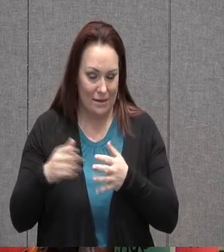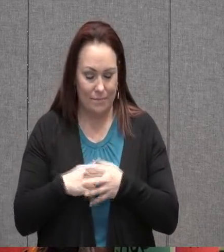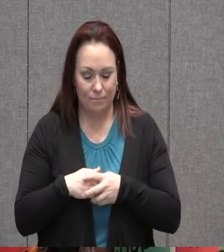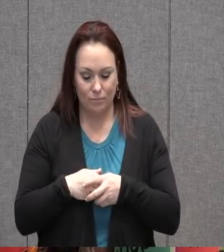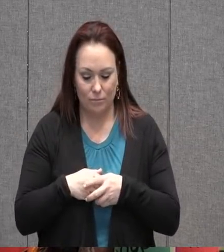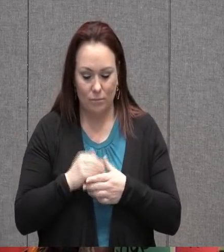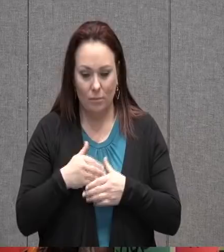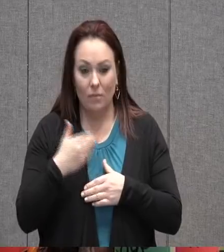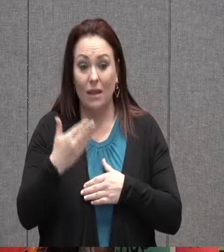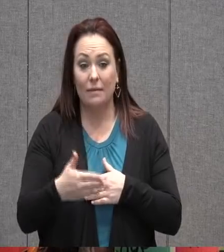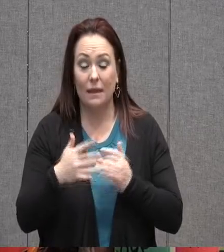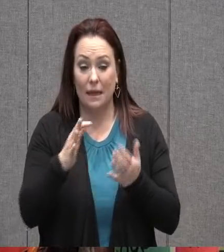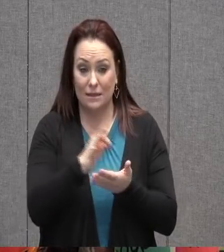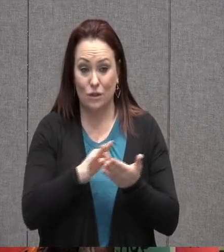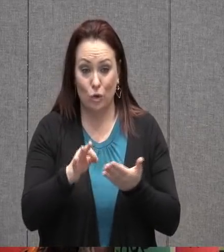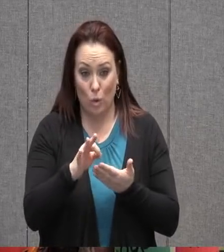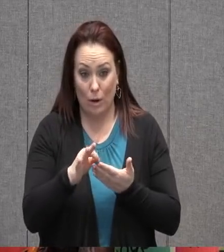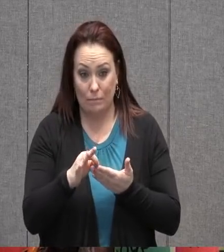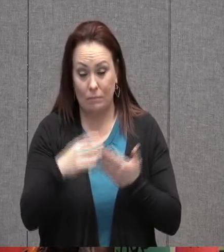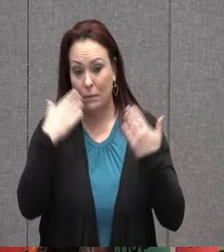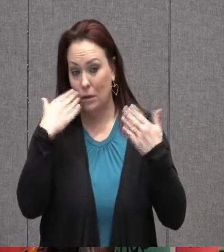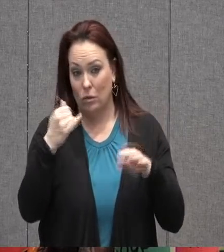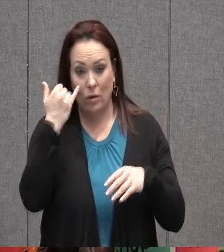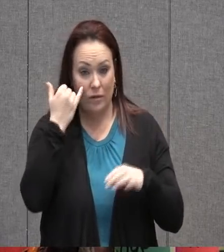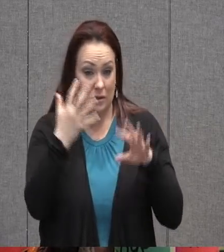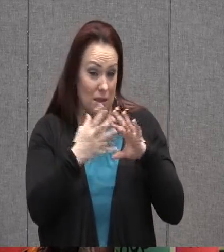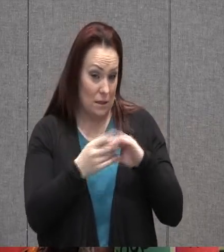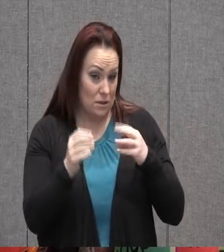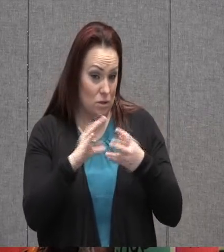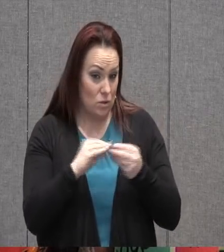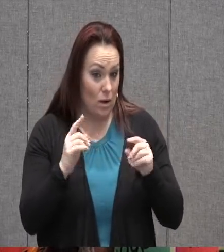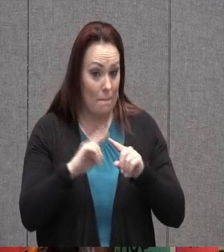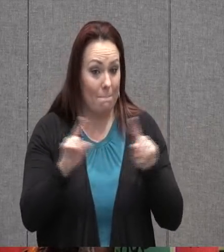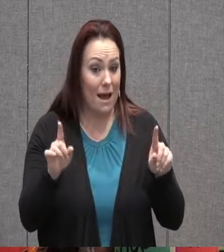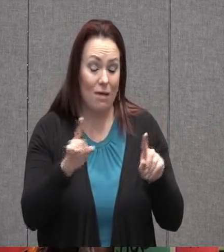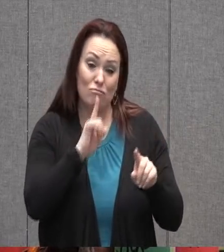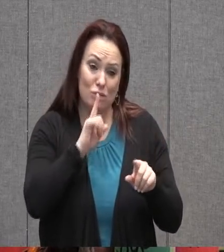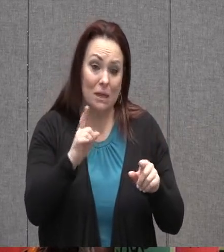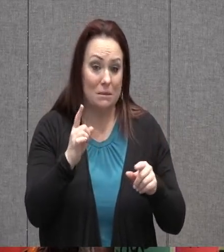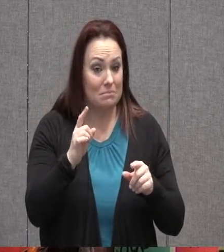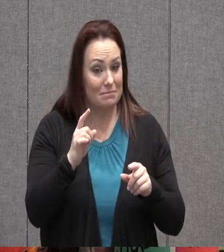I don't know if was in the story. But he's pretty popular.